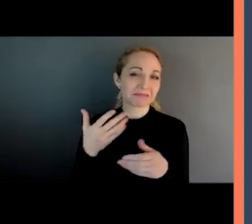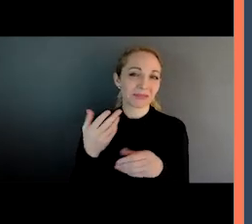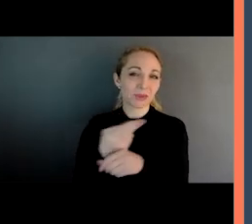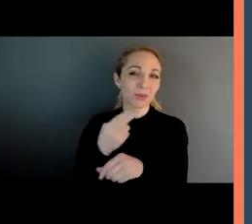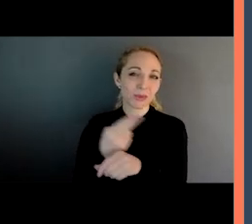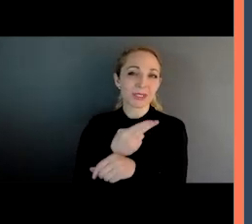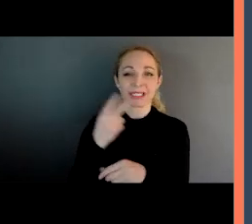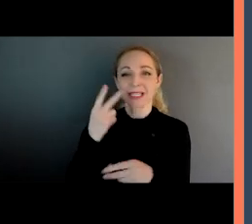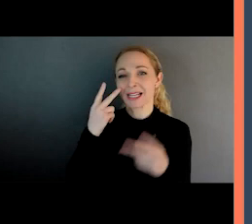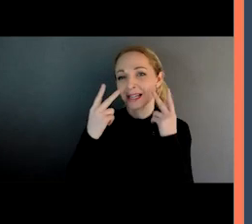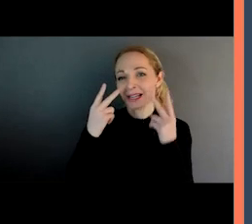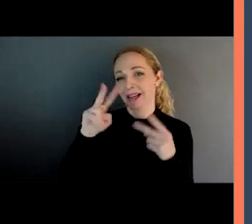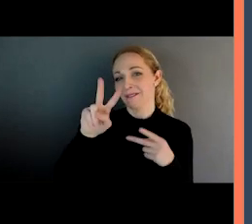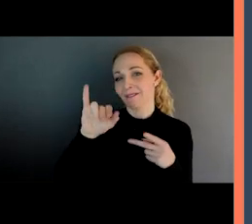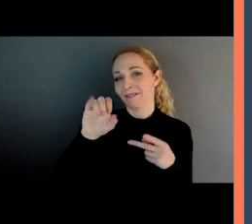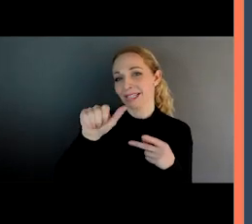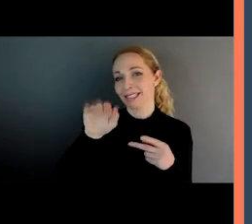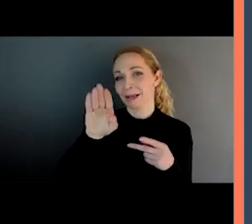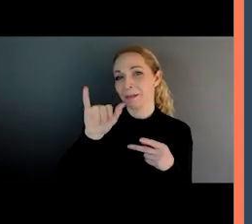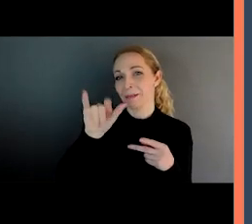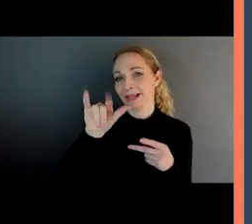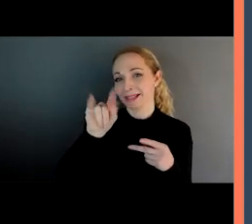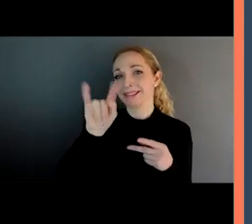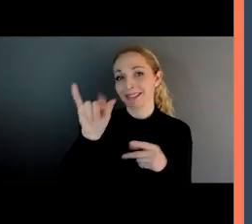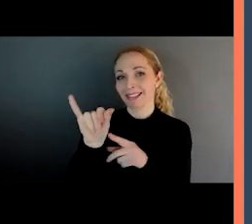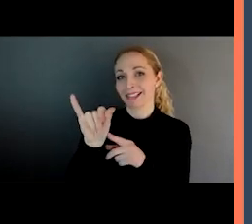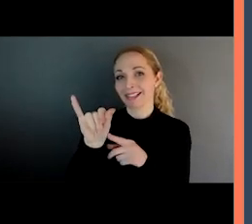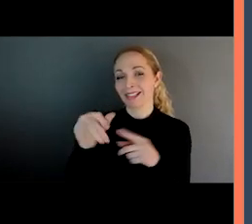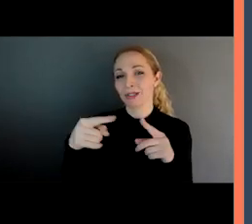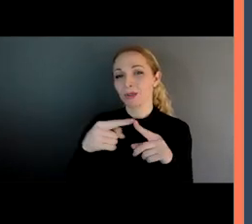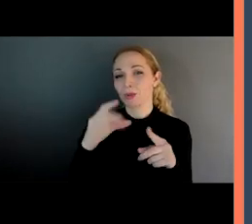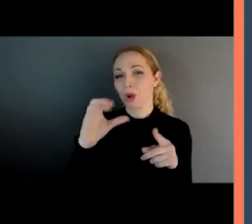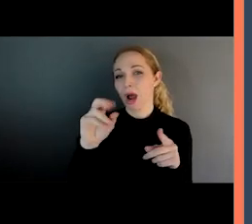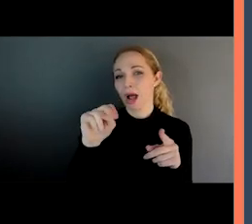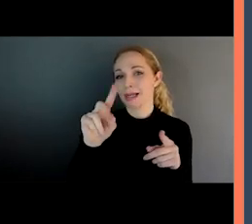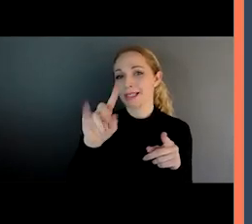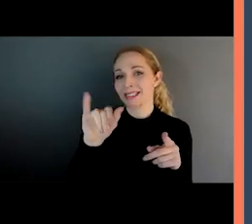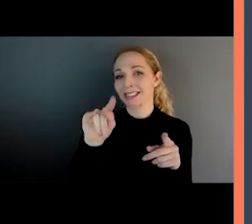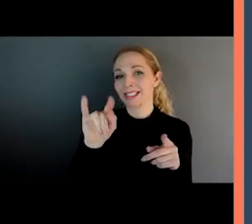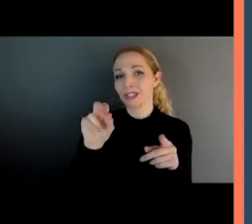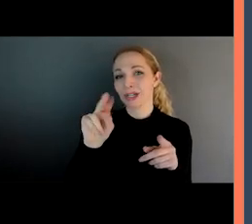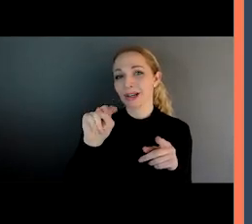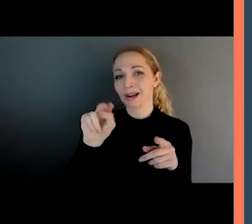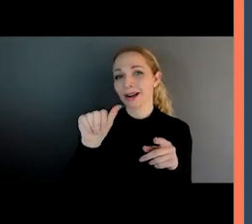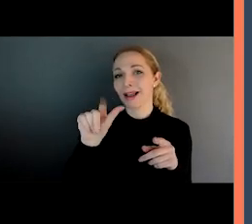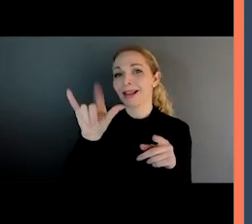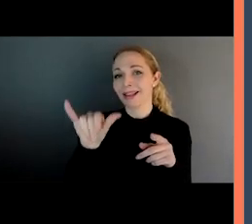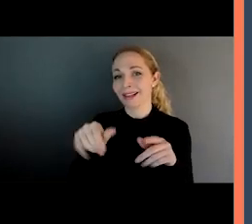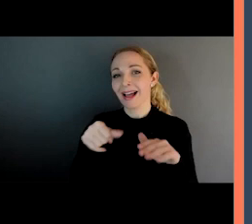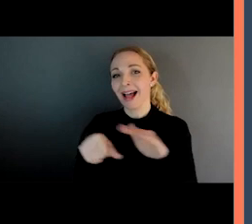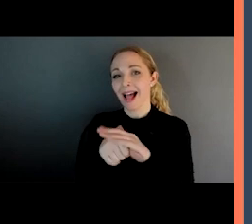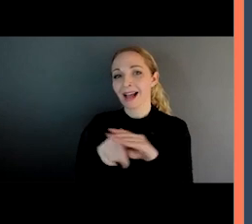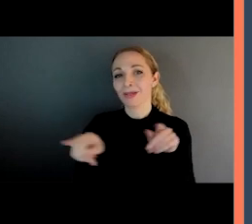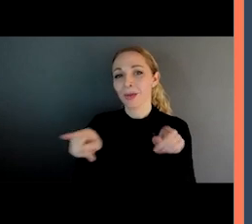POST WE USE VISIBILITY TO CONDITIONALLY HIDE THESE FIELDS.